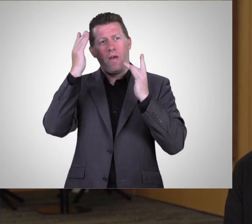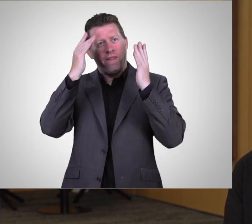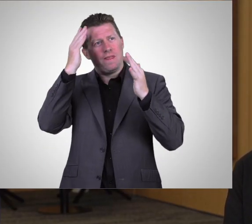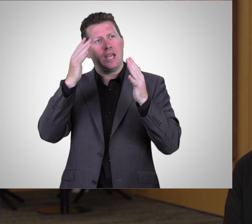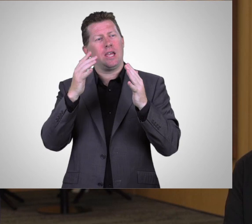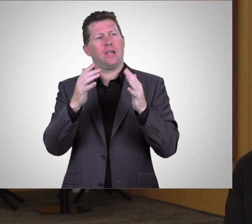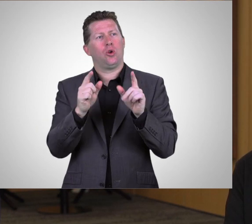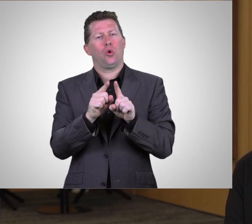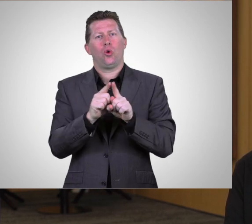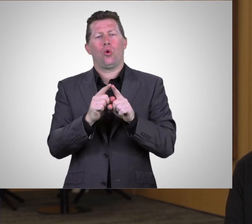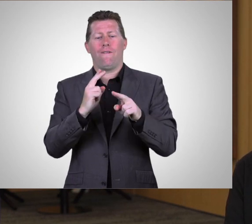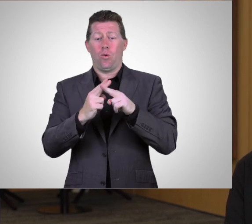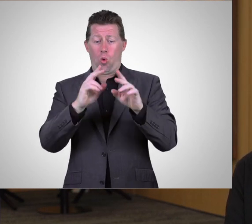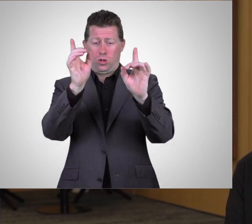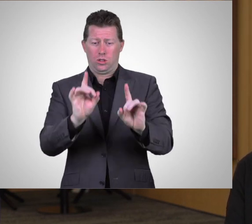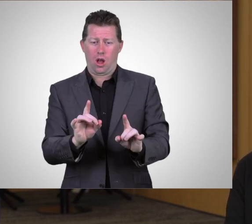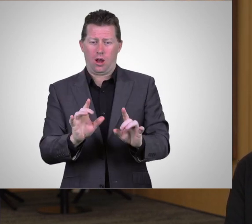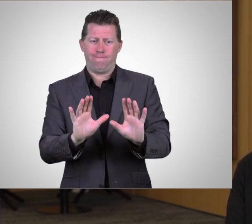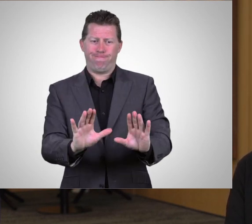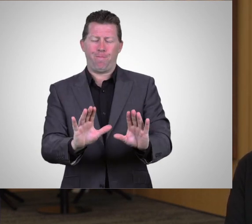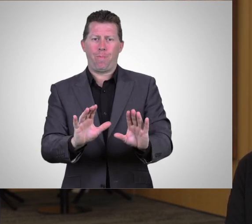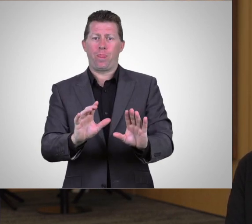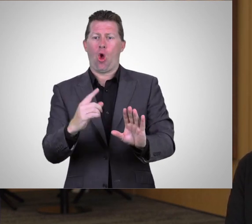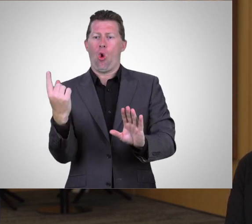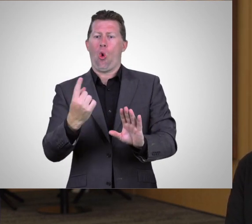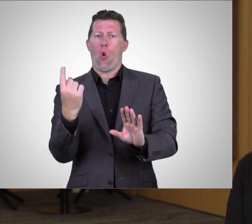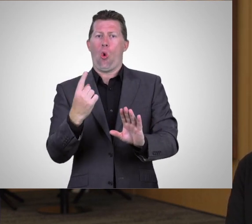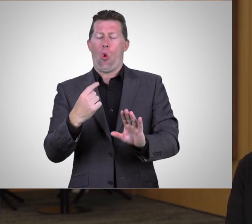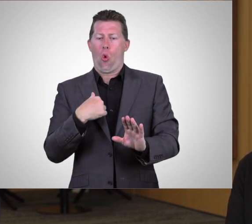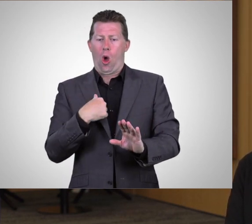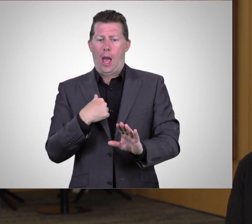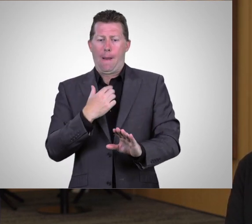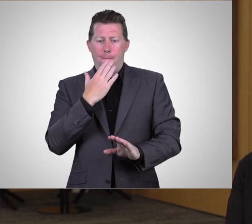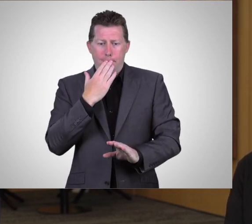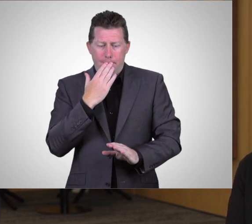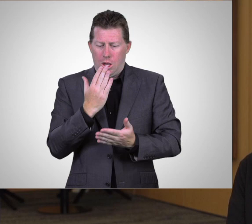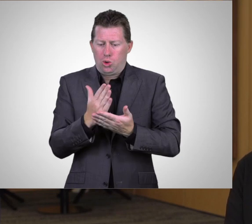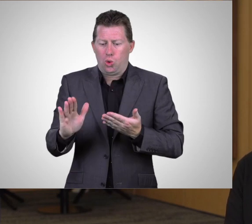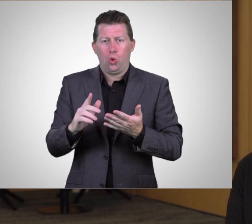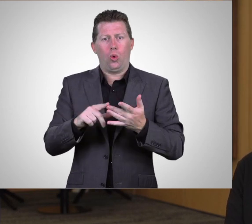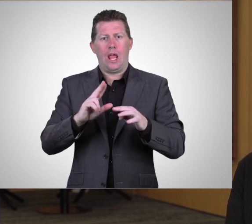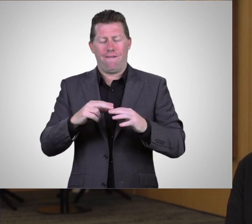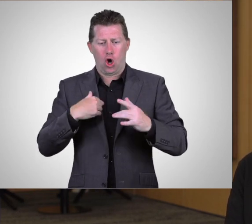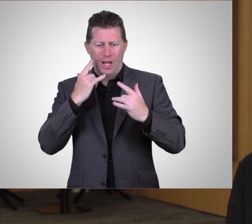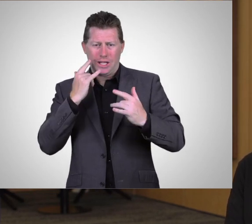when designing assessments is to think about who might be excluded by any particular assessment,